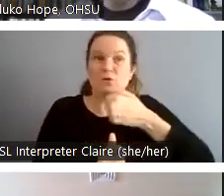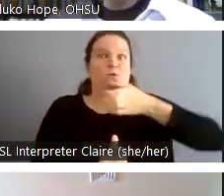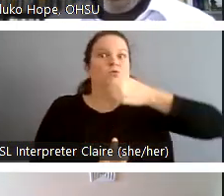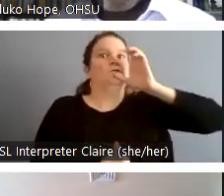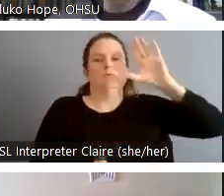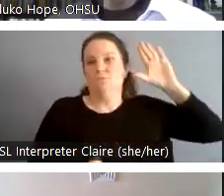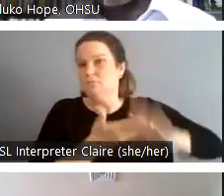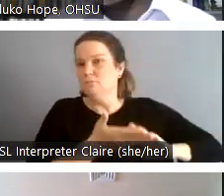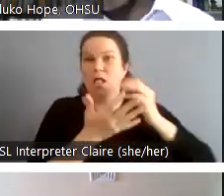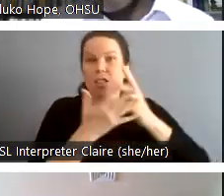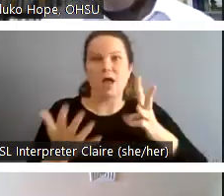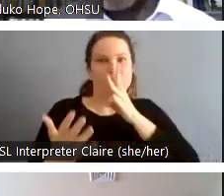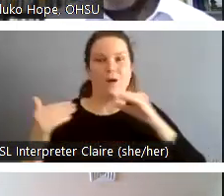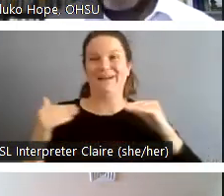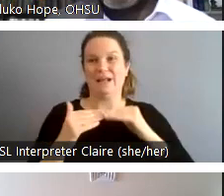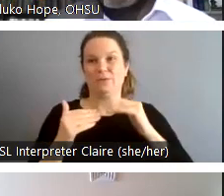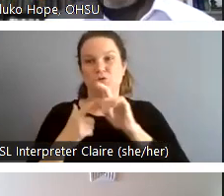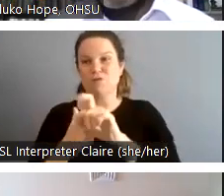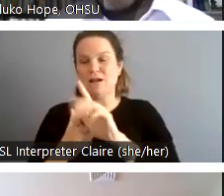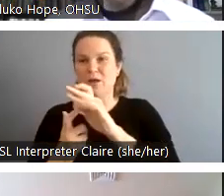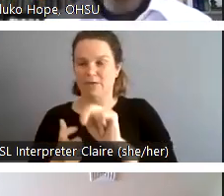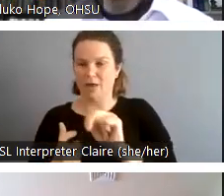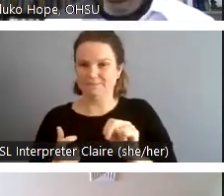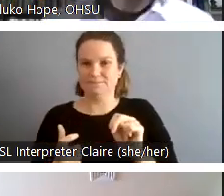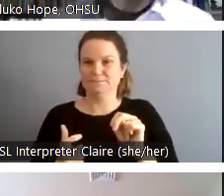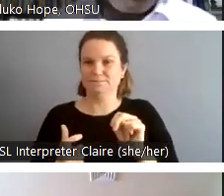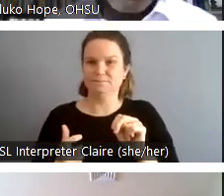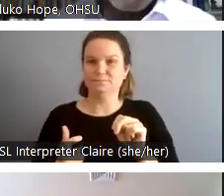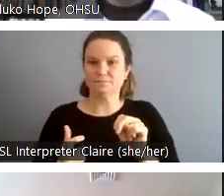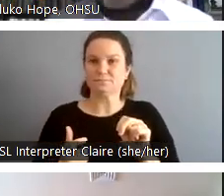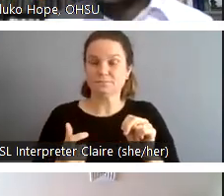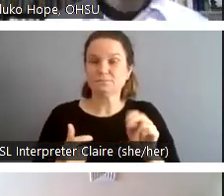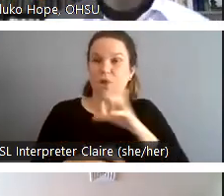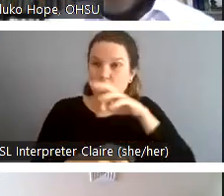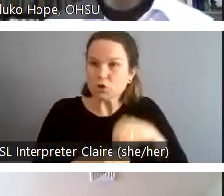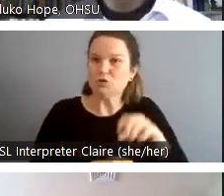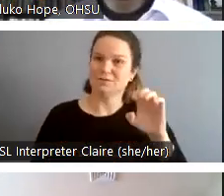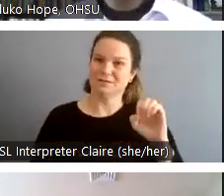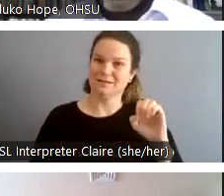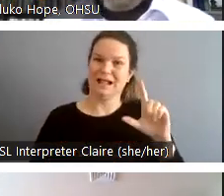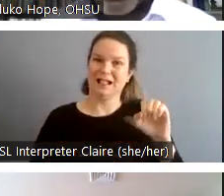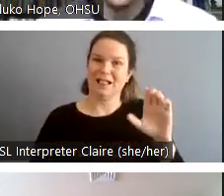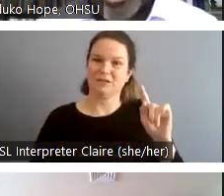would if you were running a marathon. And so, if you're hydrating for a marathon, typically you hydrate with electrolytes because,